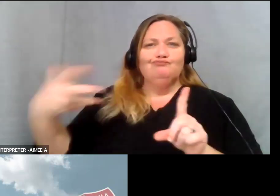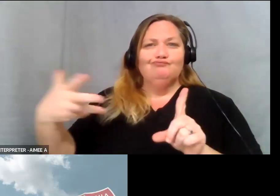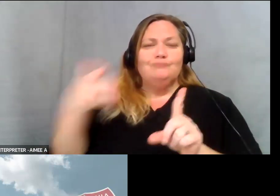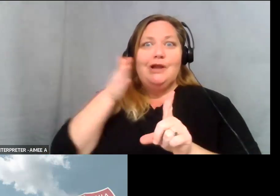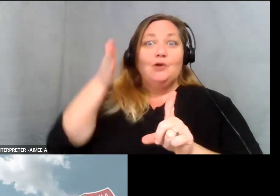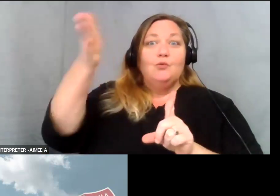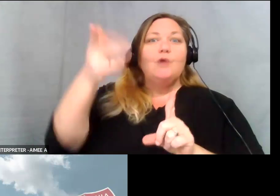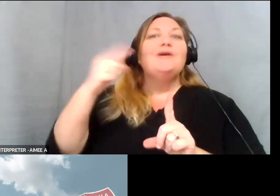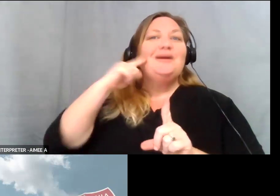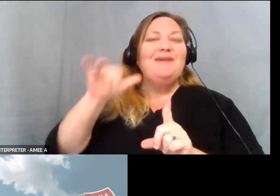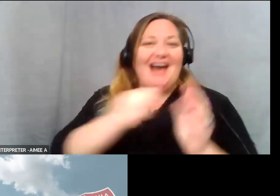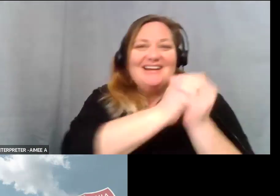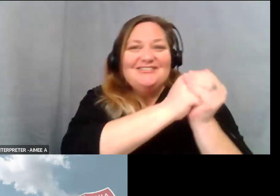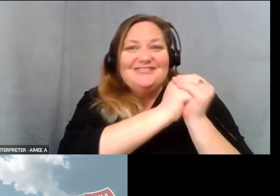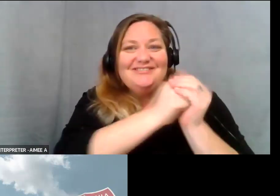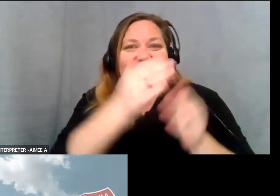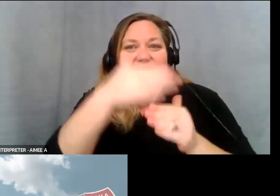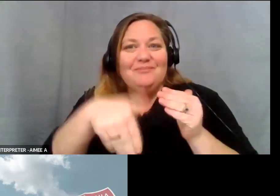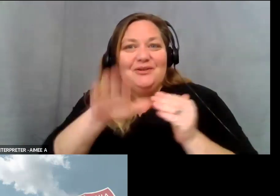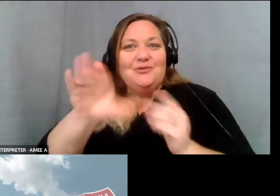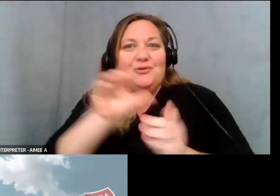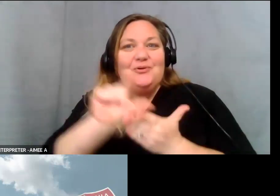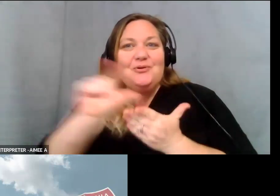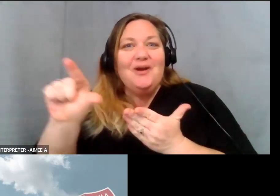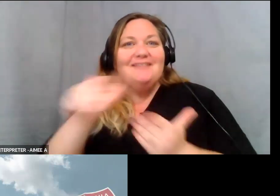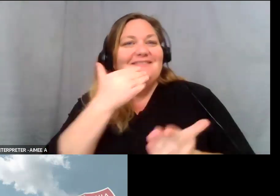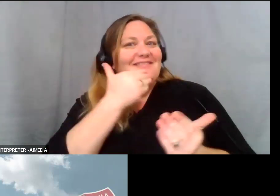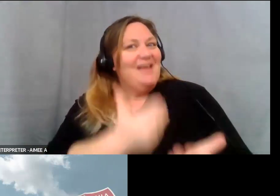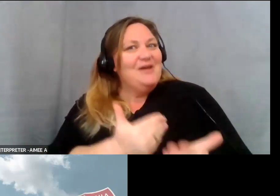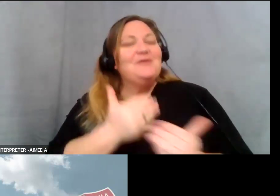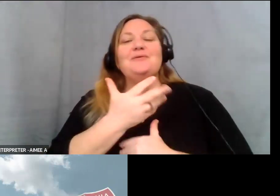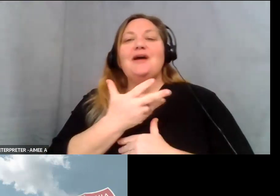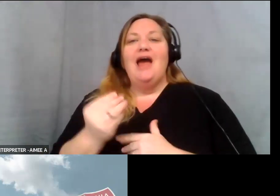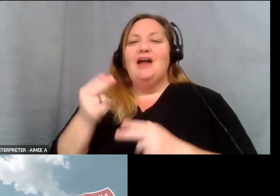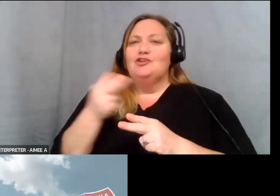that congratulations on completing. Your grant and the, you know, shortened amount of time